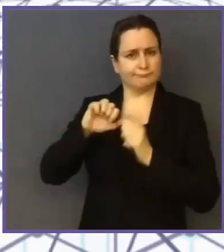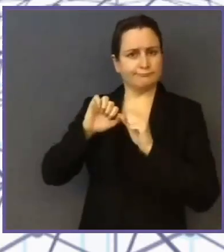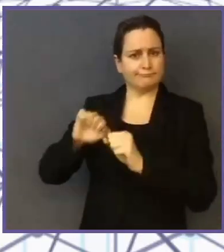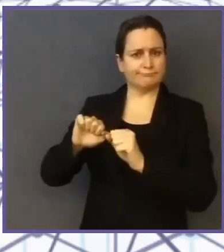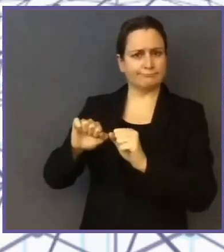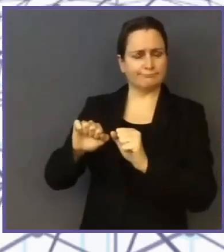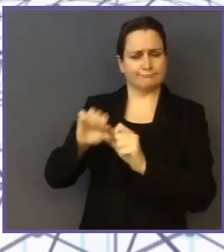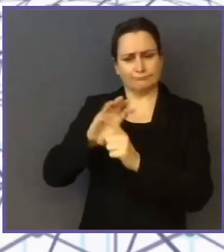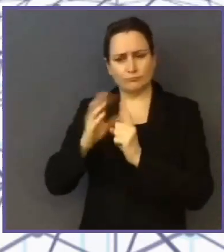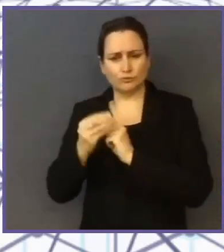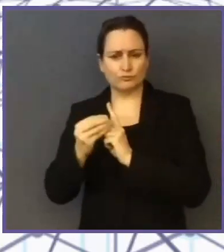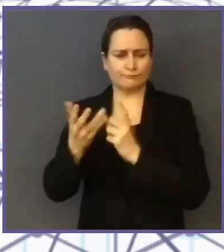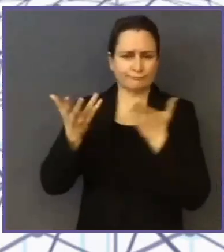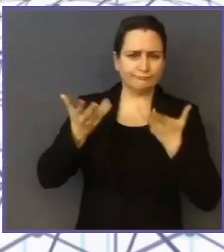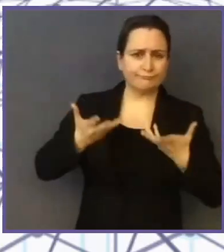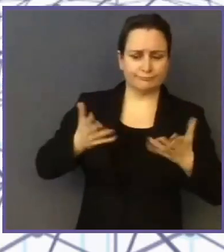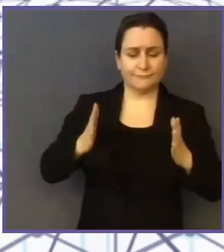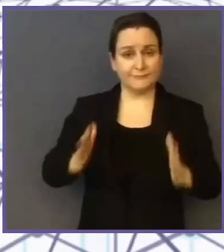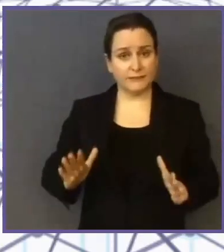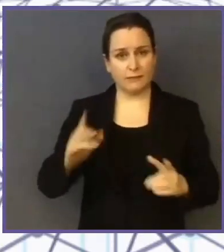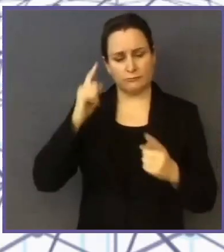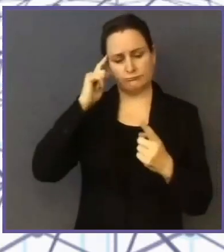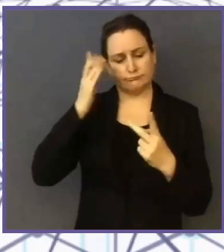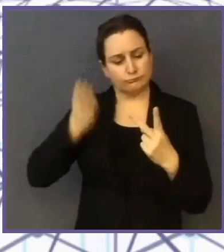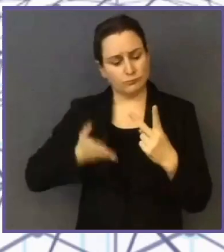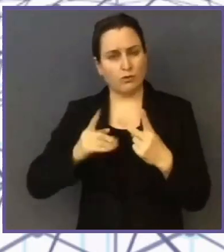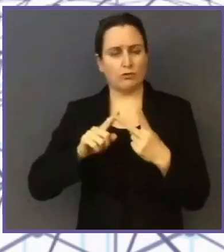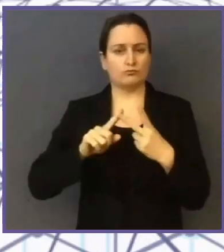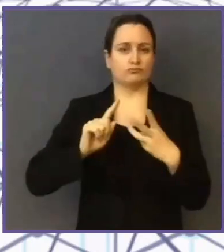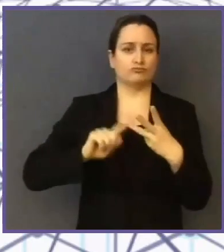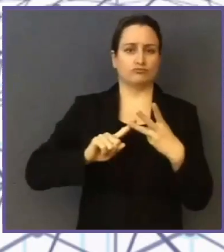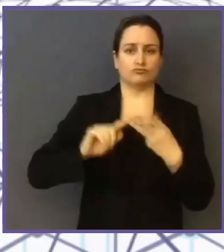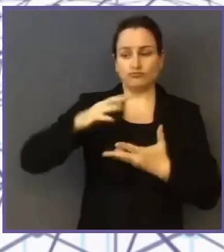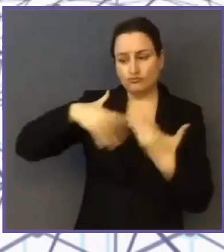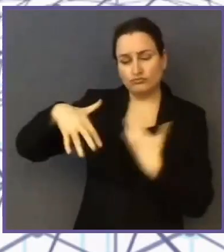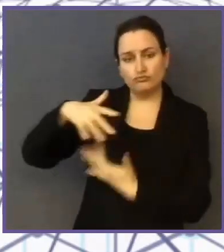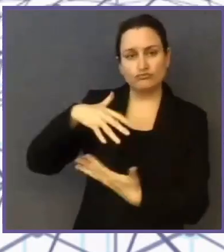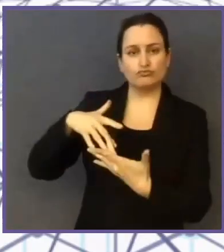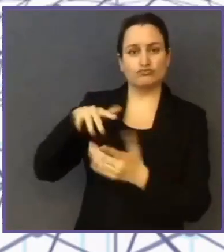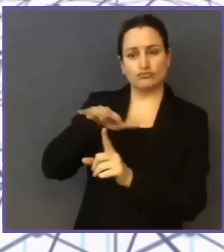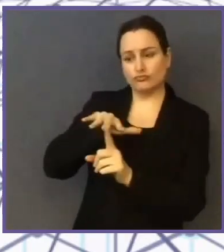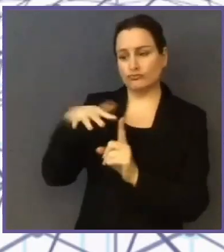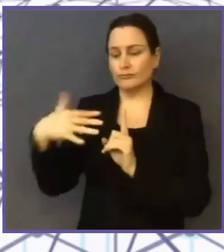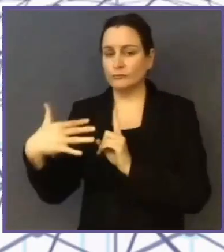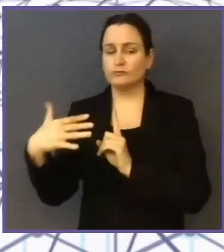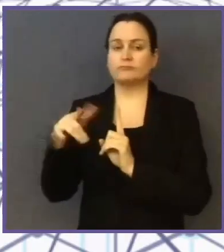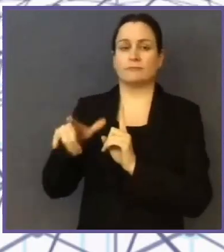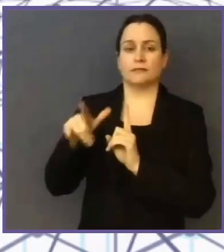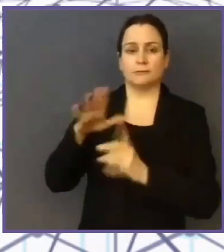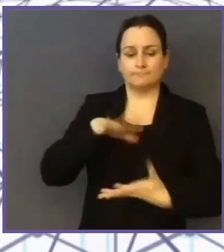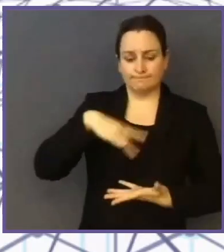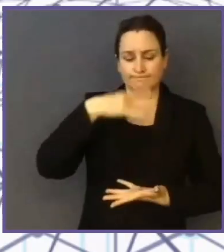physical, psychological, social, environmental and spiritual elements which influences their